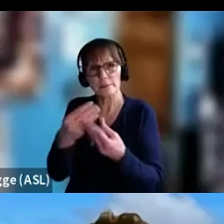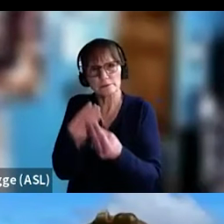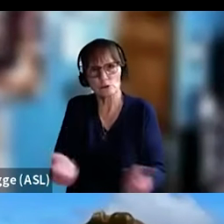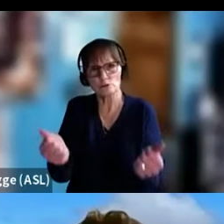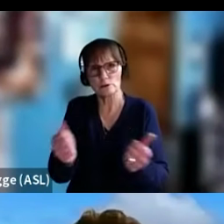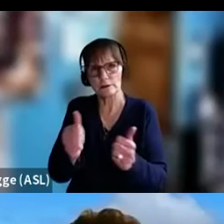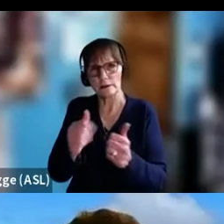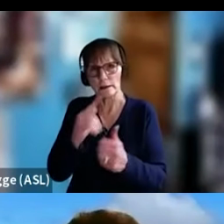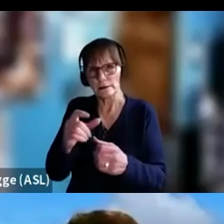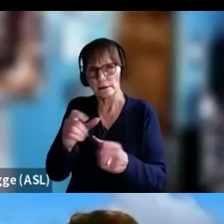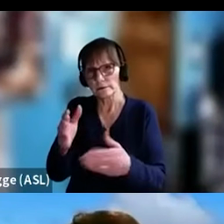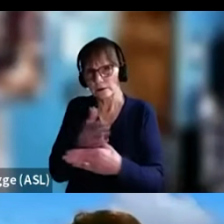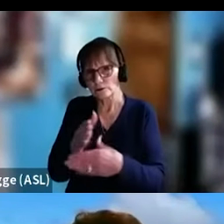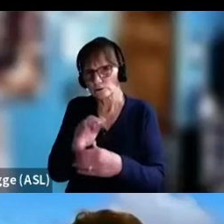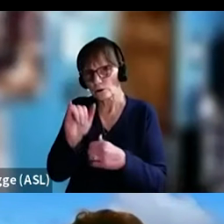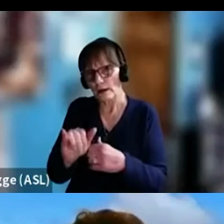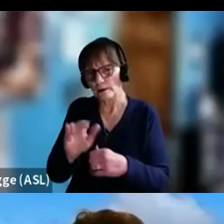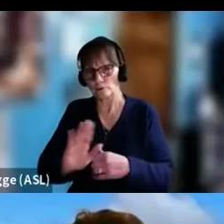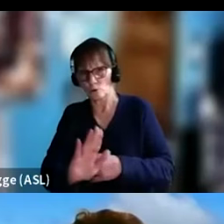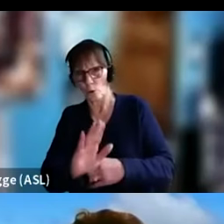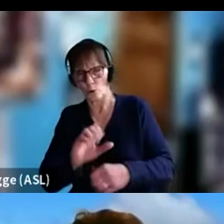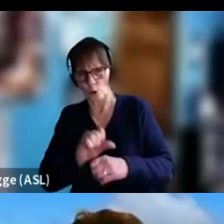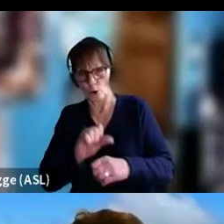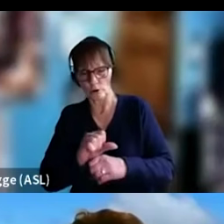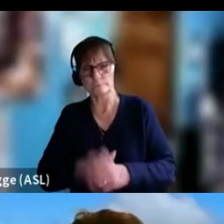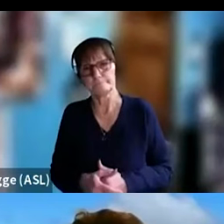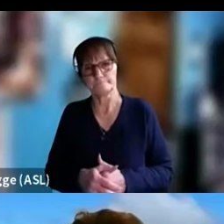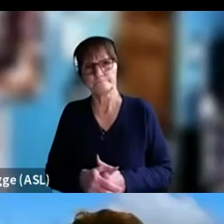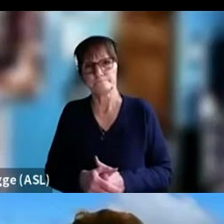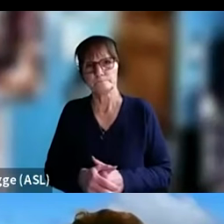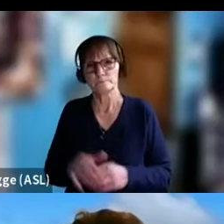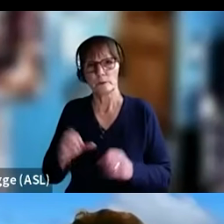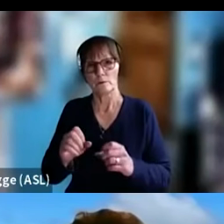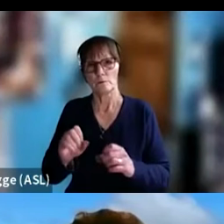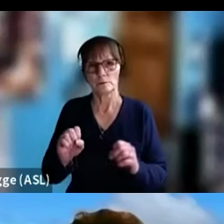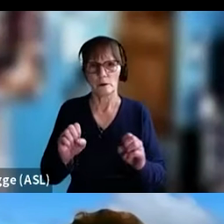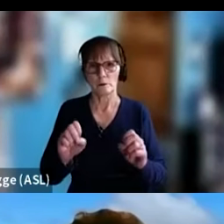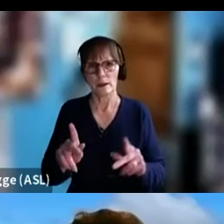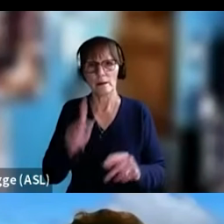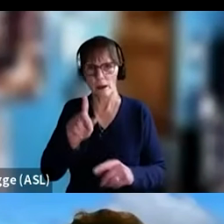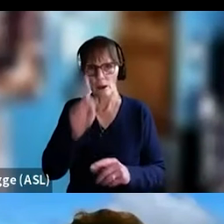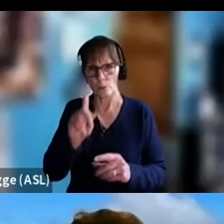and could you share how you're doing that in your work? Thanks Courtney. I can, and I just wanna add one more thing too,